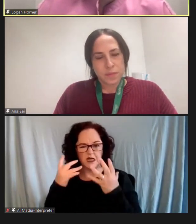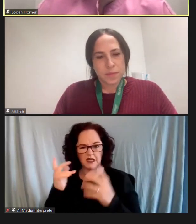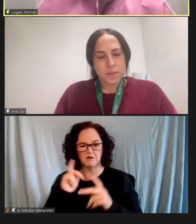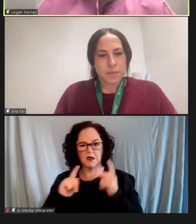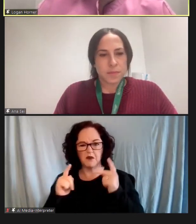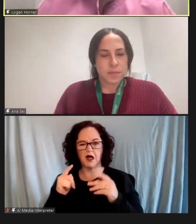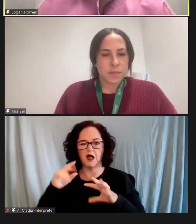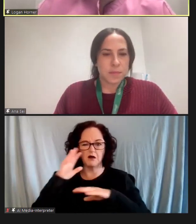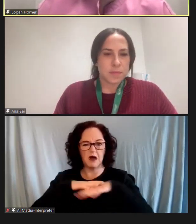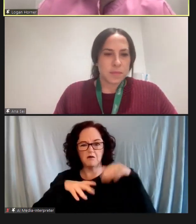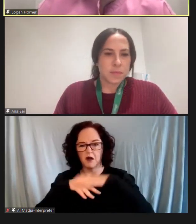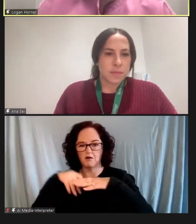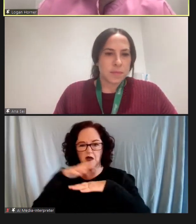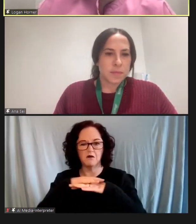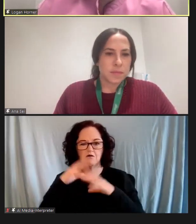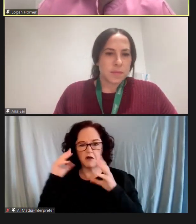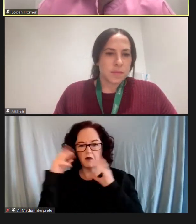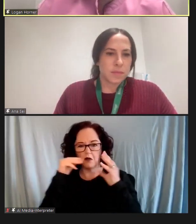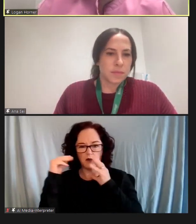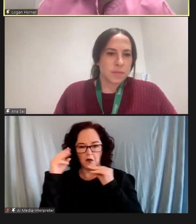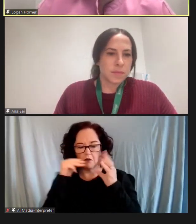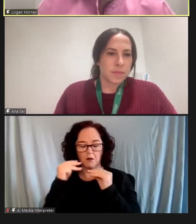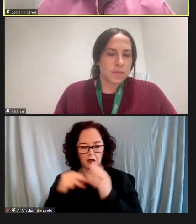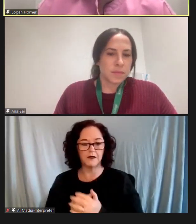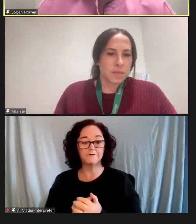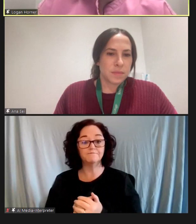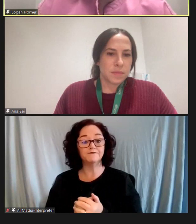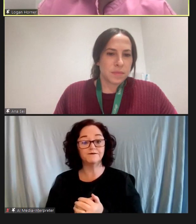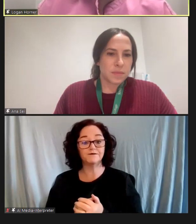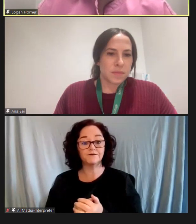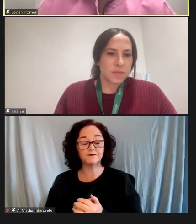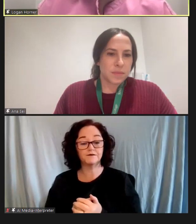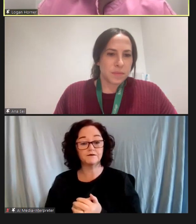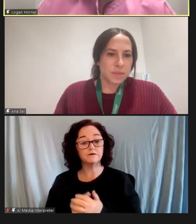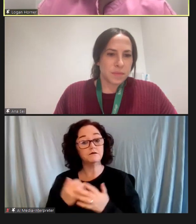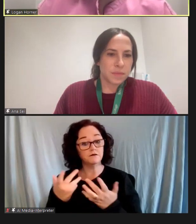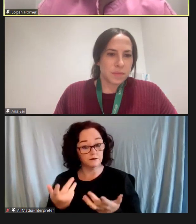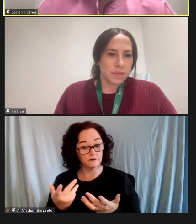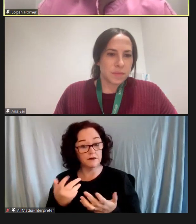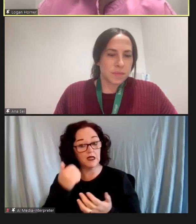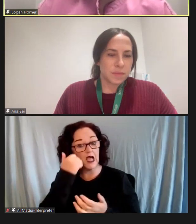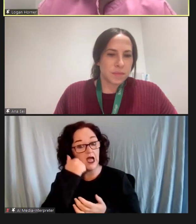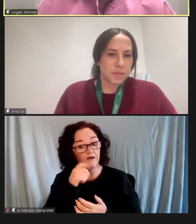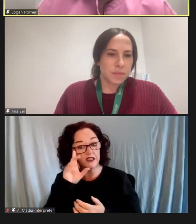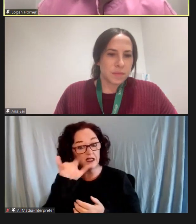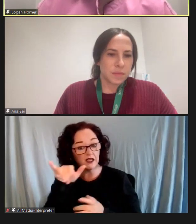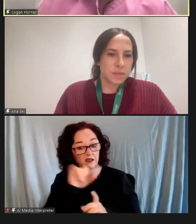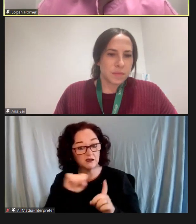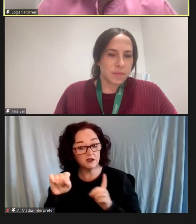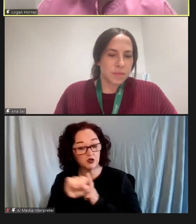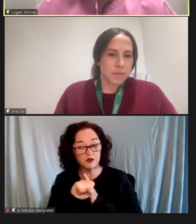in his everyday listening situation